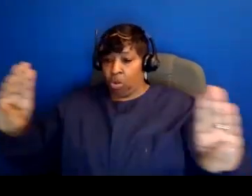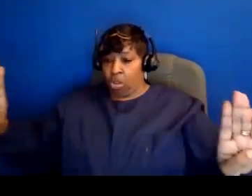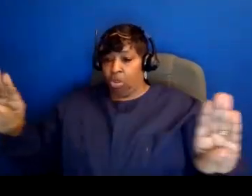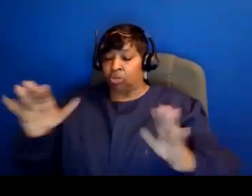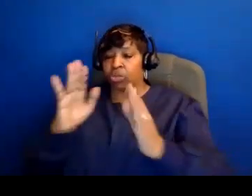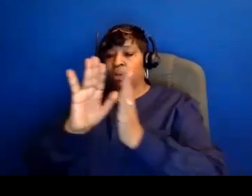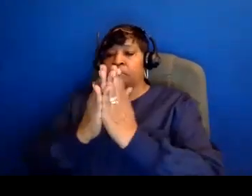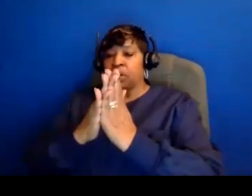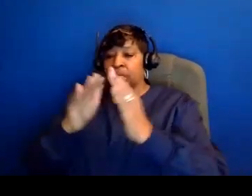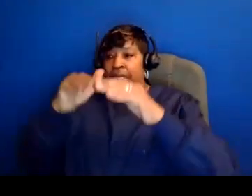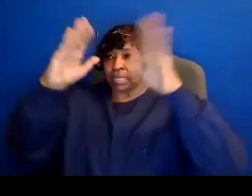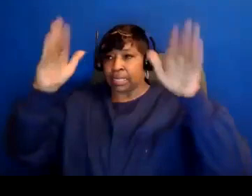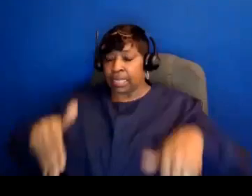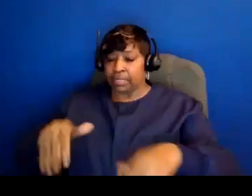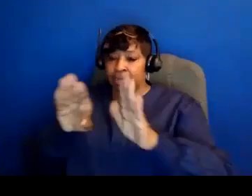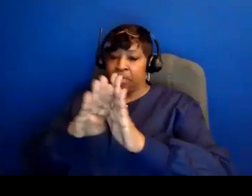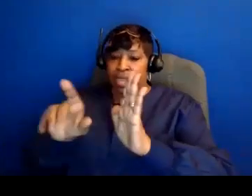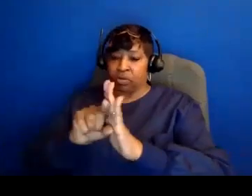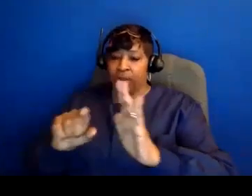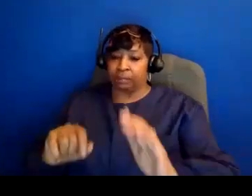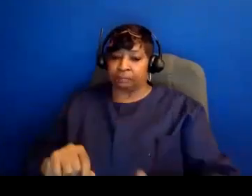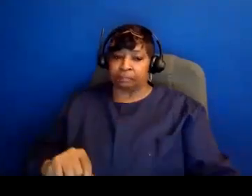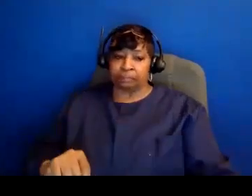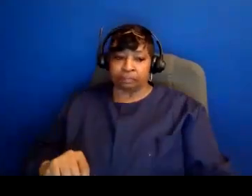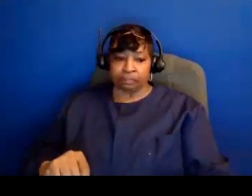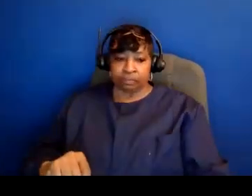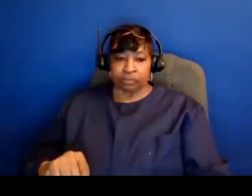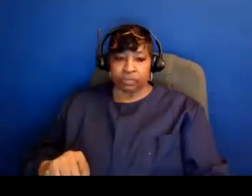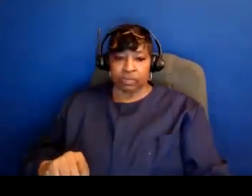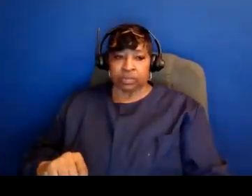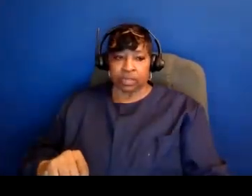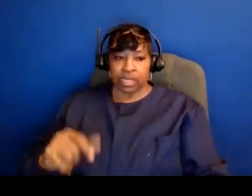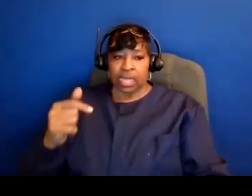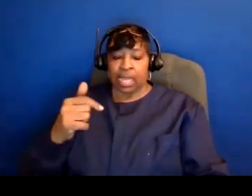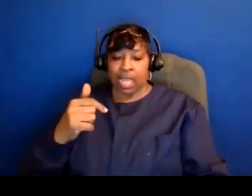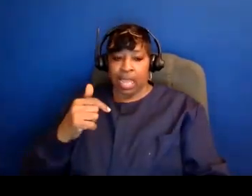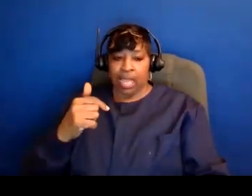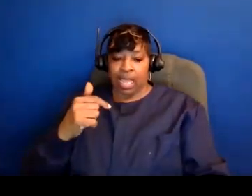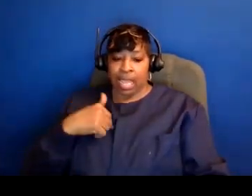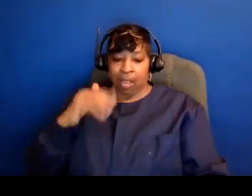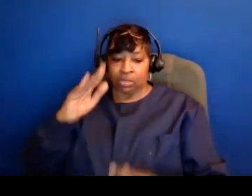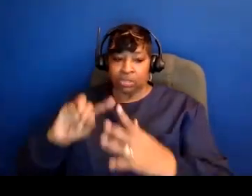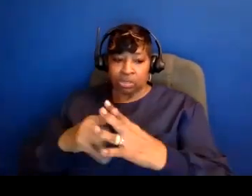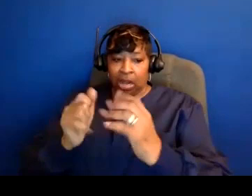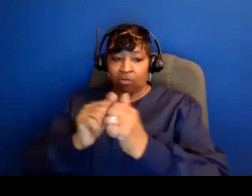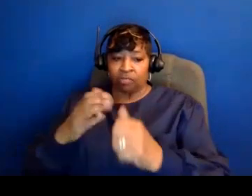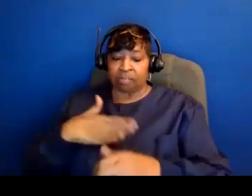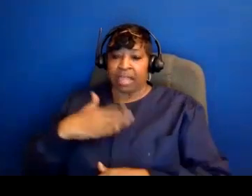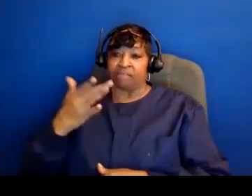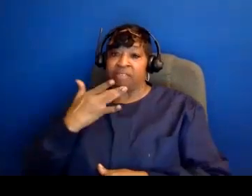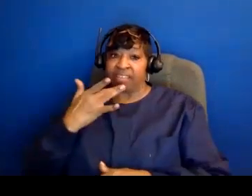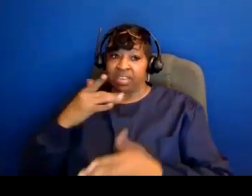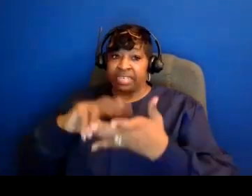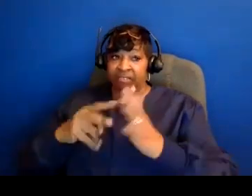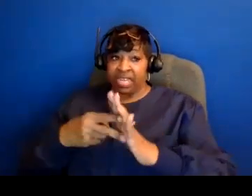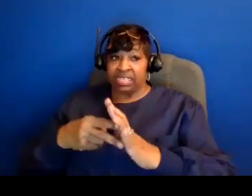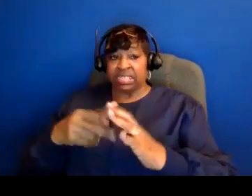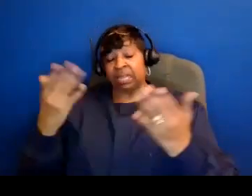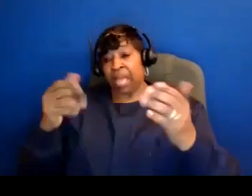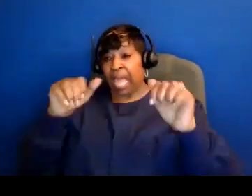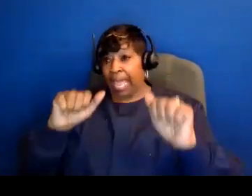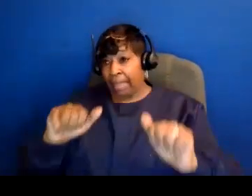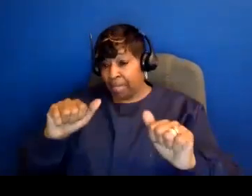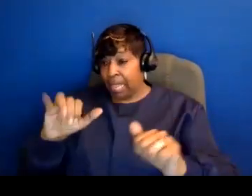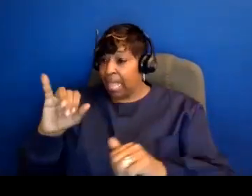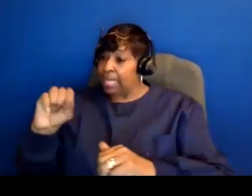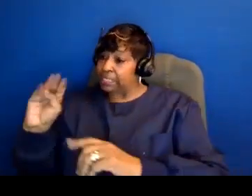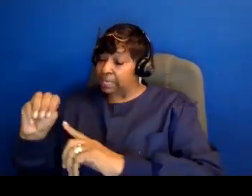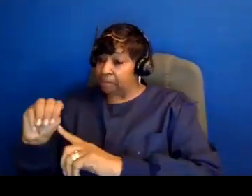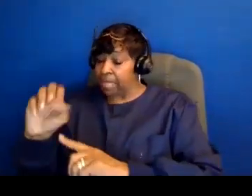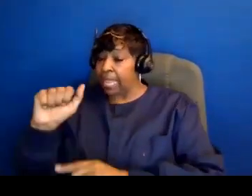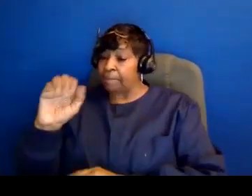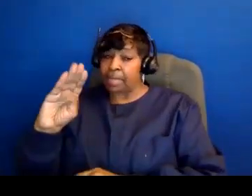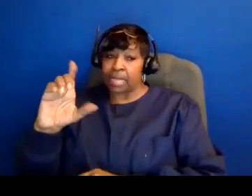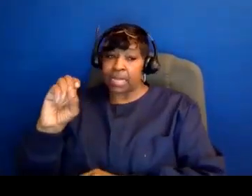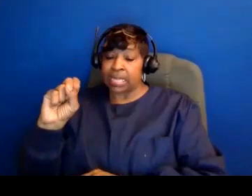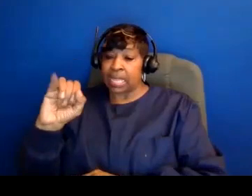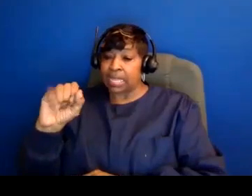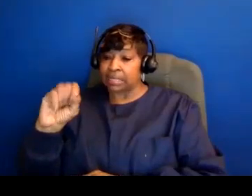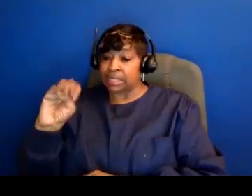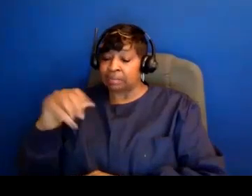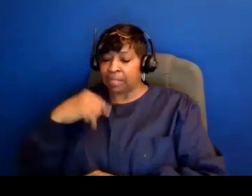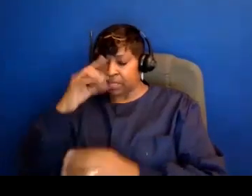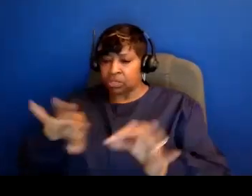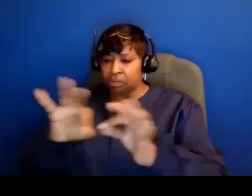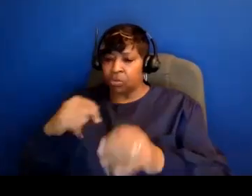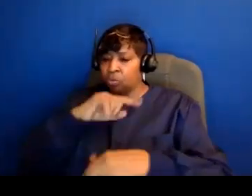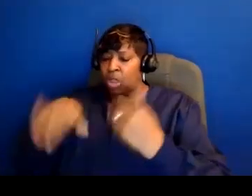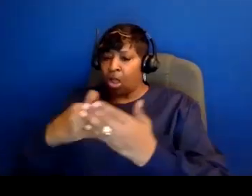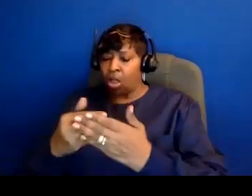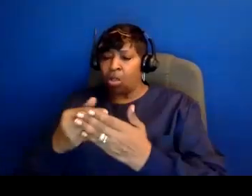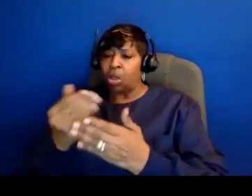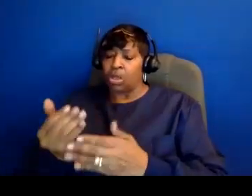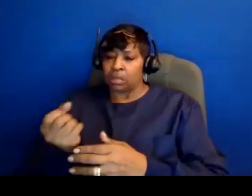lauravanpuymbrouck: shoulder length, blondish, grayish hair, and I am wearing a rush sweatshirt, and I'm in my Home Office sitting in front of a sage green wall with a book case in the background.